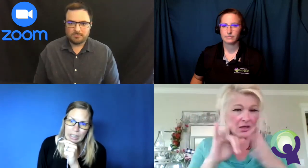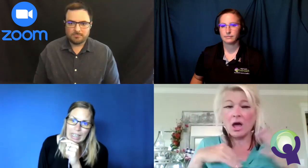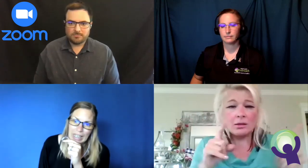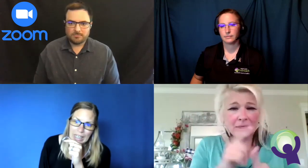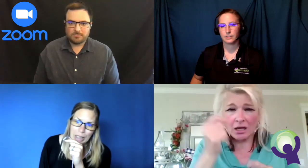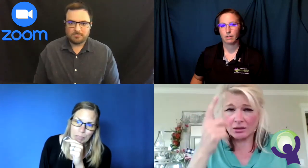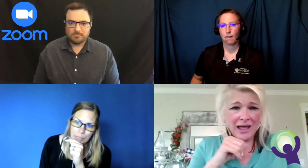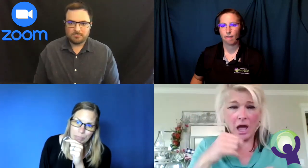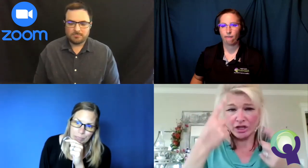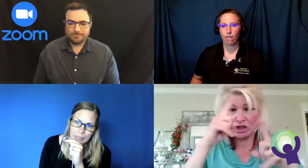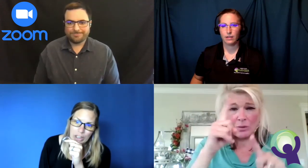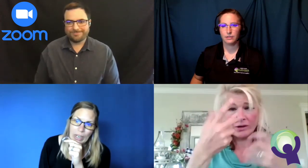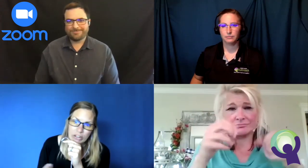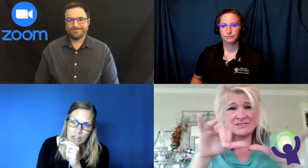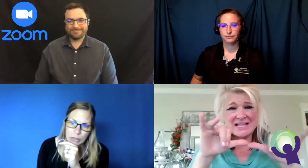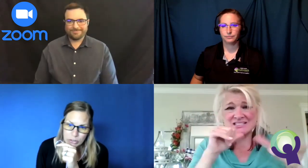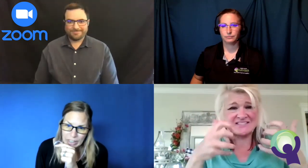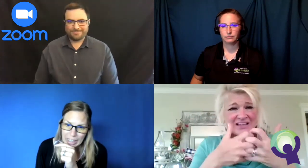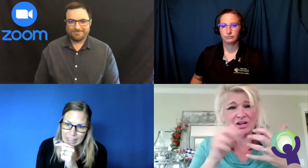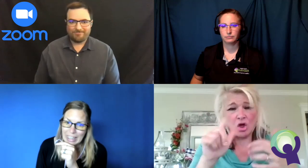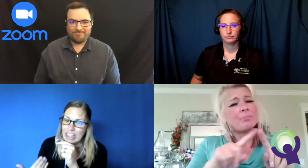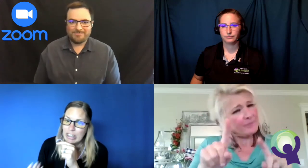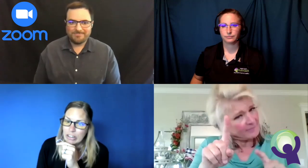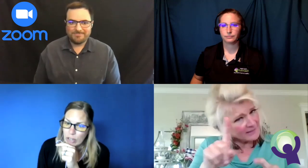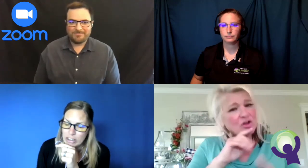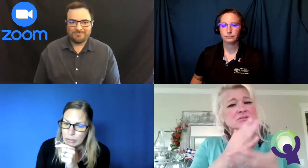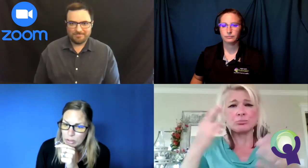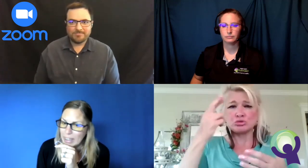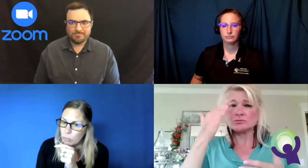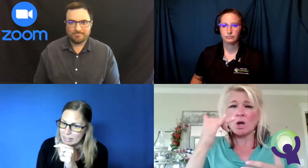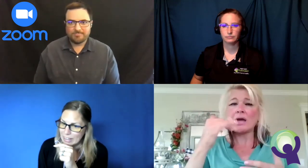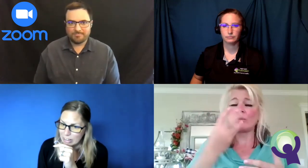I try to understand and I try to explain one size doesn't fit all and